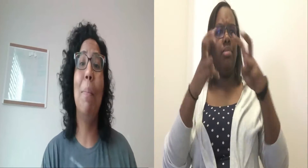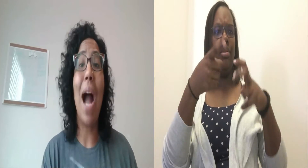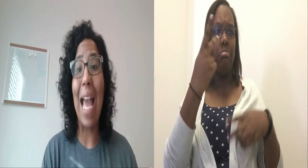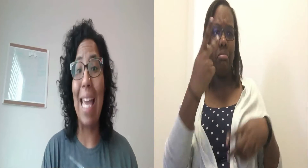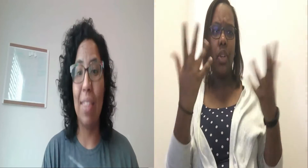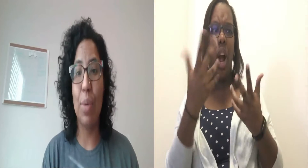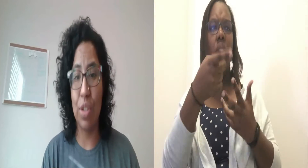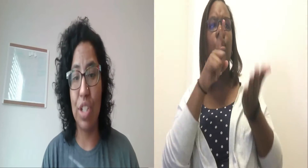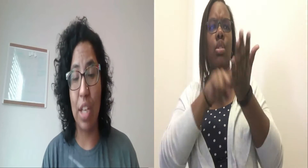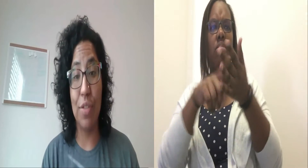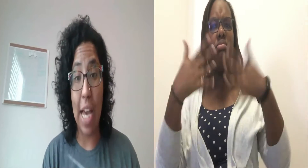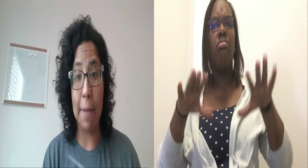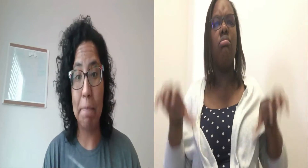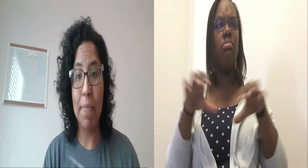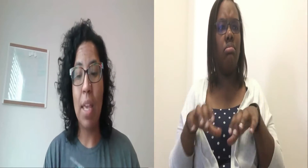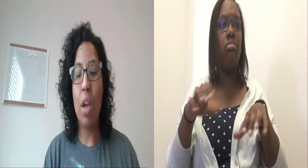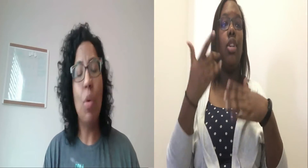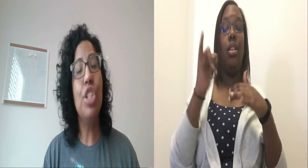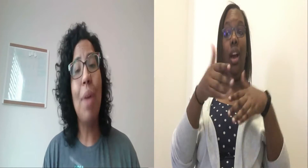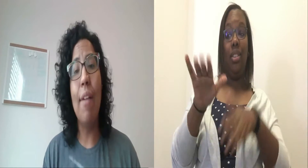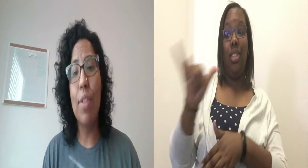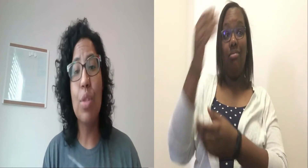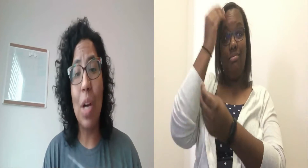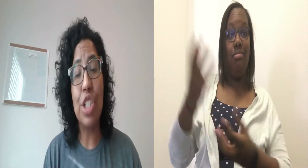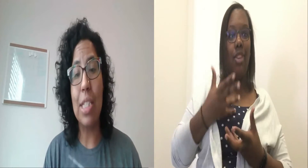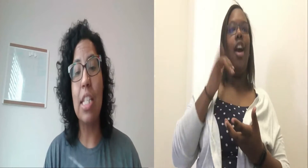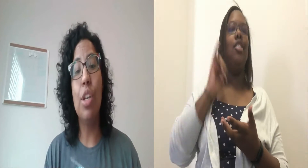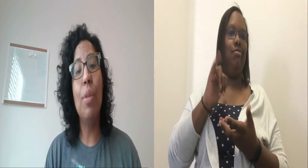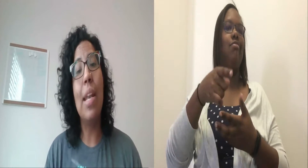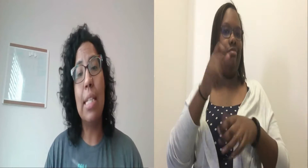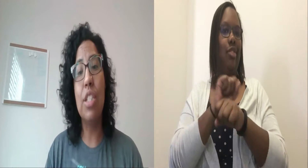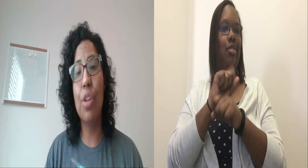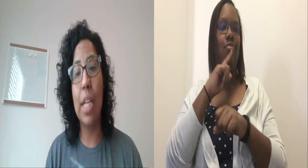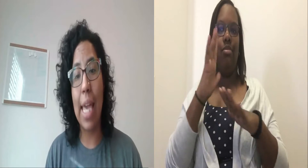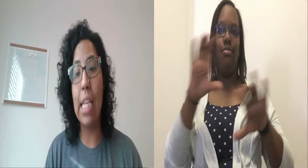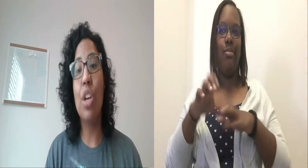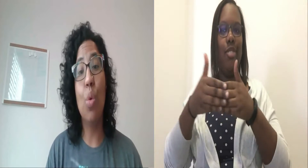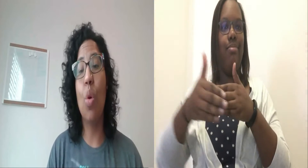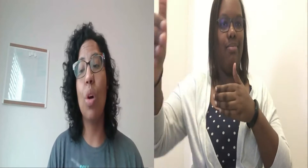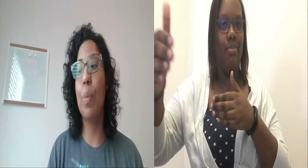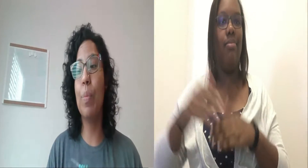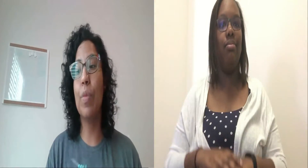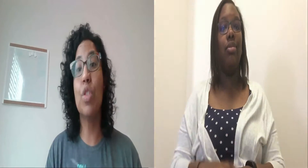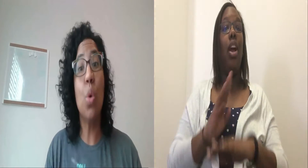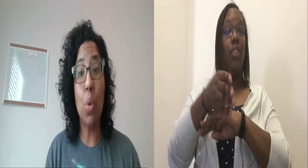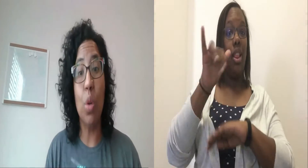by the research that you've done once you have those questions you then need to create your tool